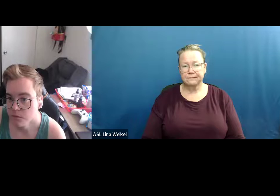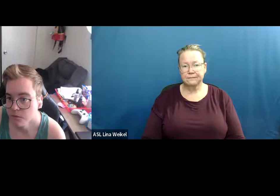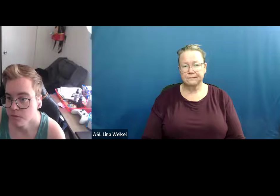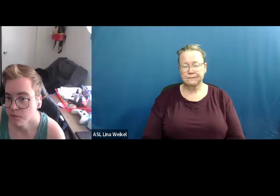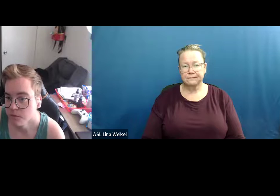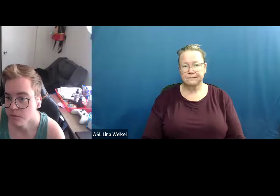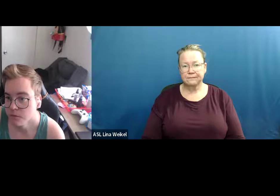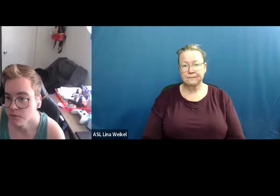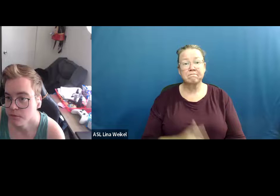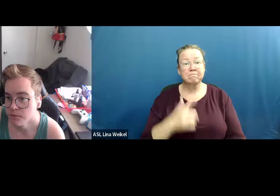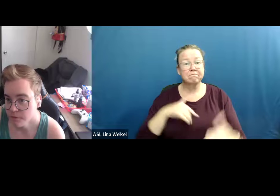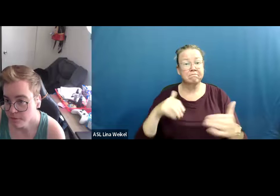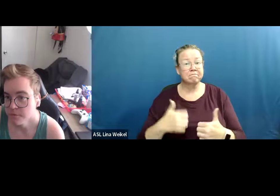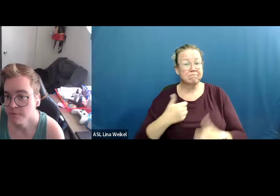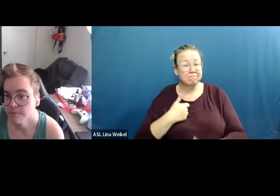Cherine Bentlley: I can introduce myself. I'm sorry.